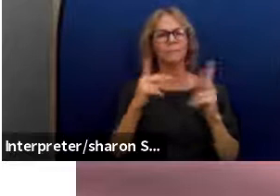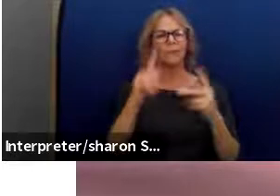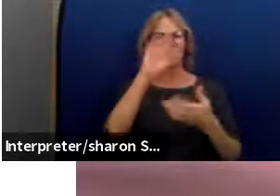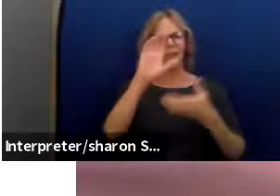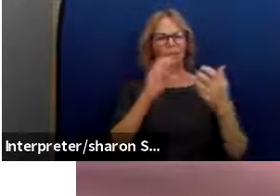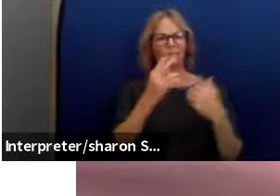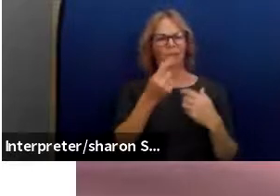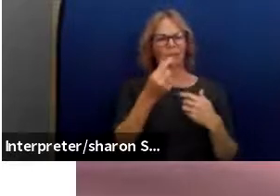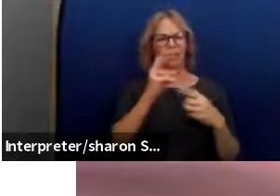completely separate concept.